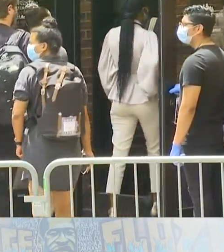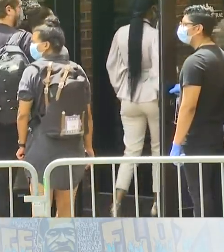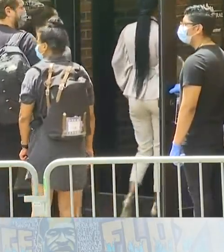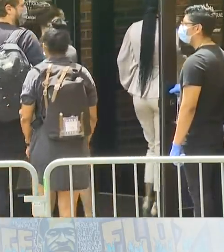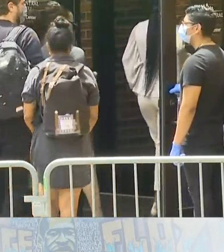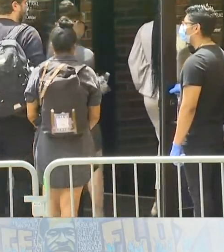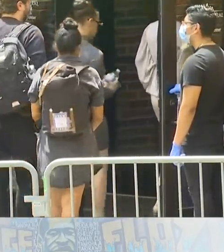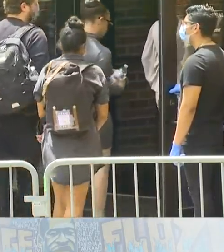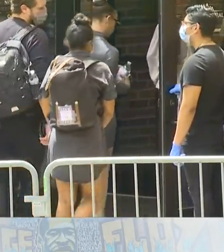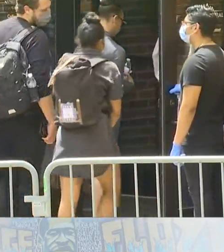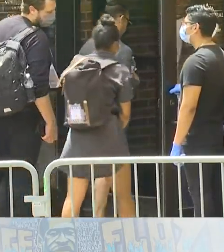FROM WHENCE COMING FROM YOU